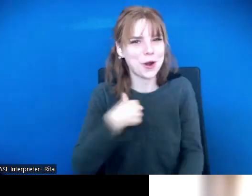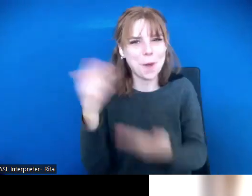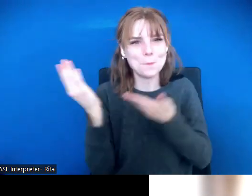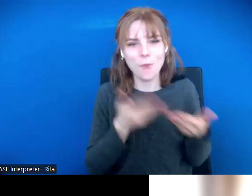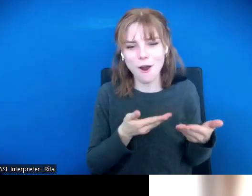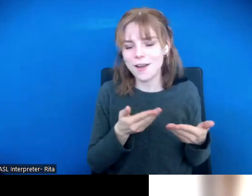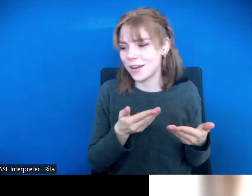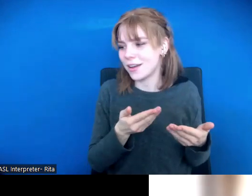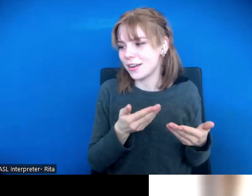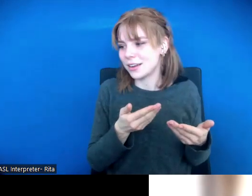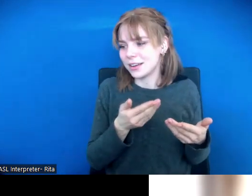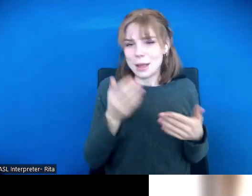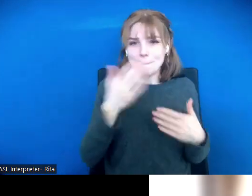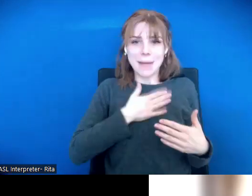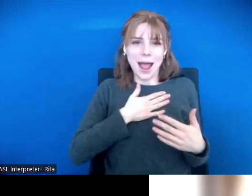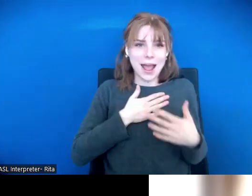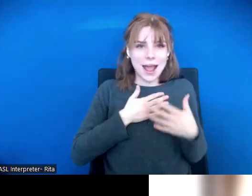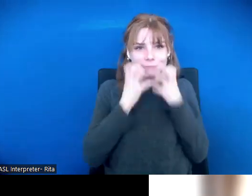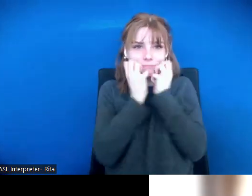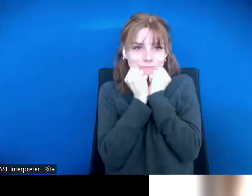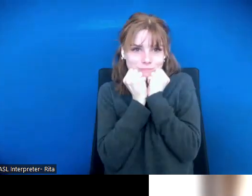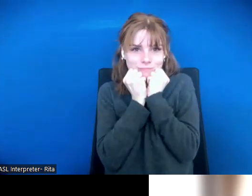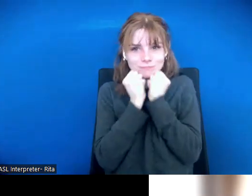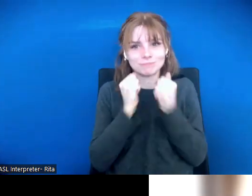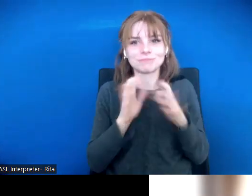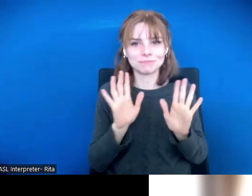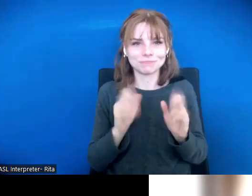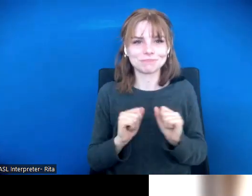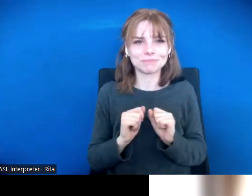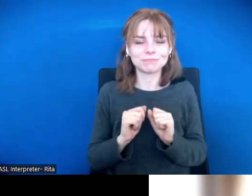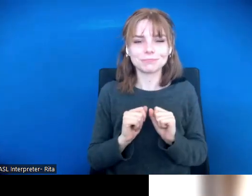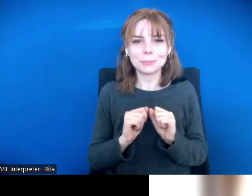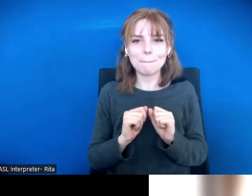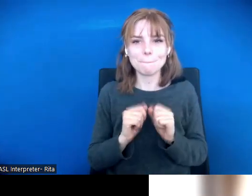Yeah. I just loved hearing about all the collaborations throughout the whole state. Are you able to show us some of the AT that you have available and how that works?